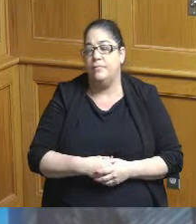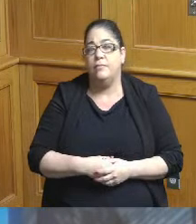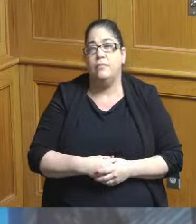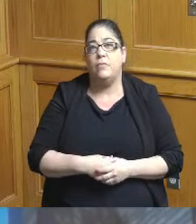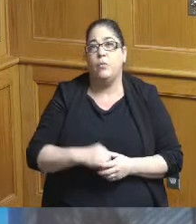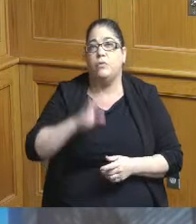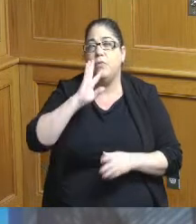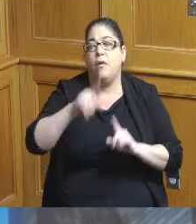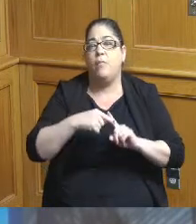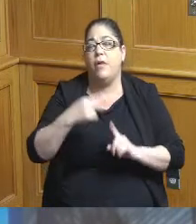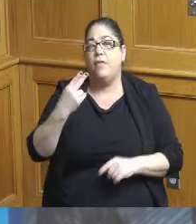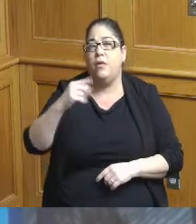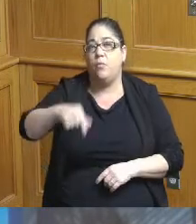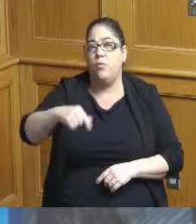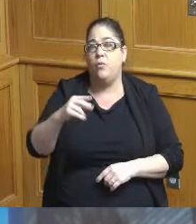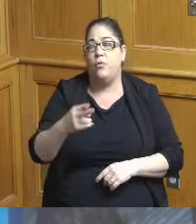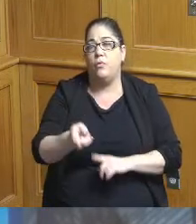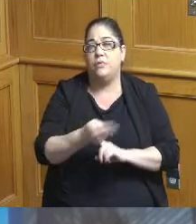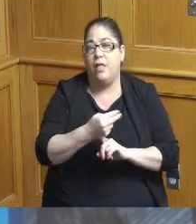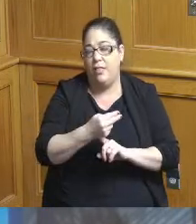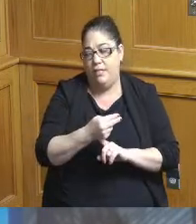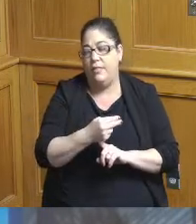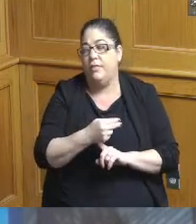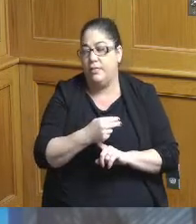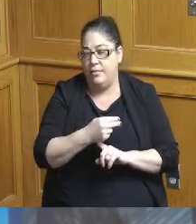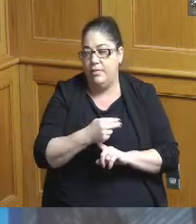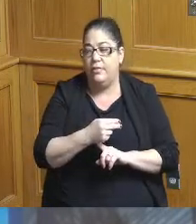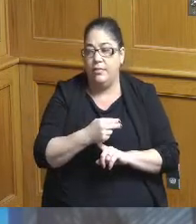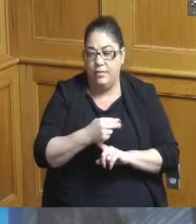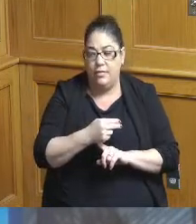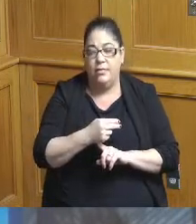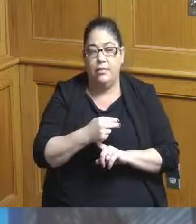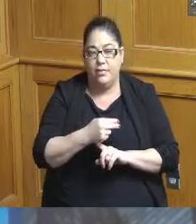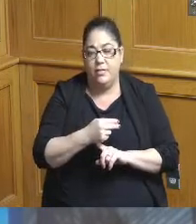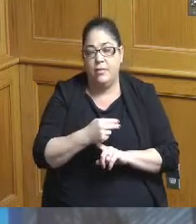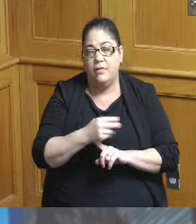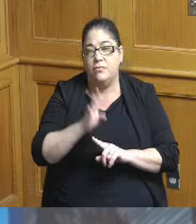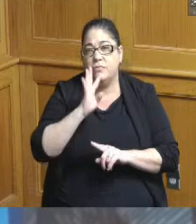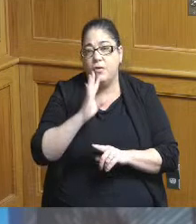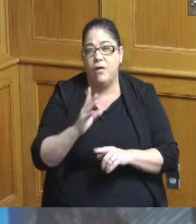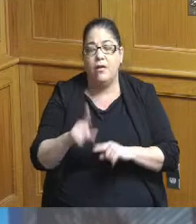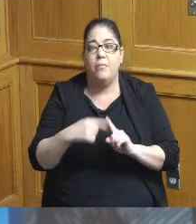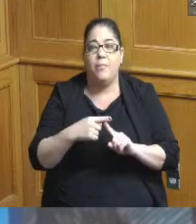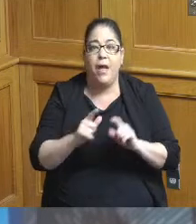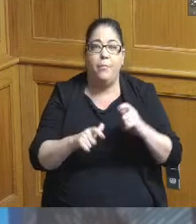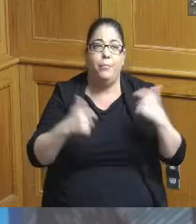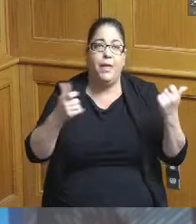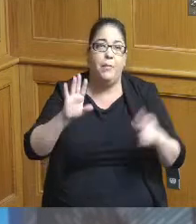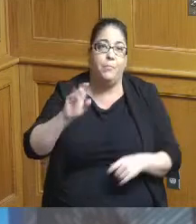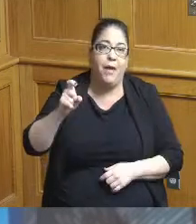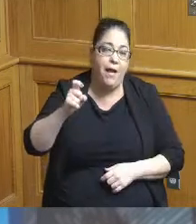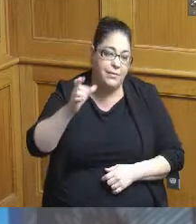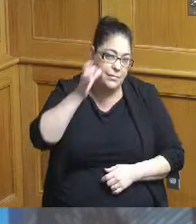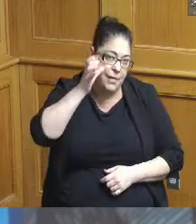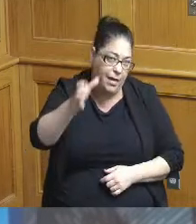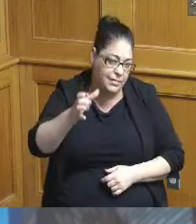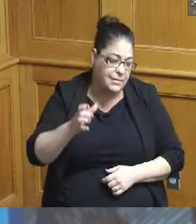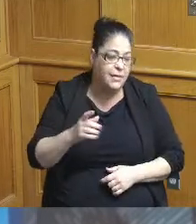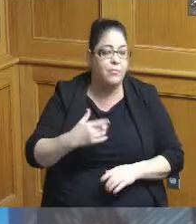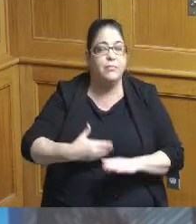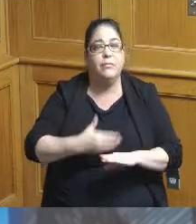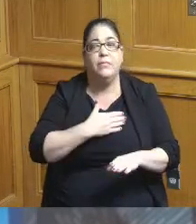headquarter Hotel this even going back again to that big box conversation in the community with